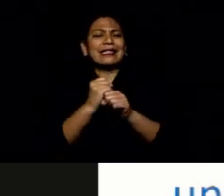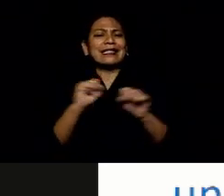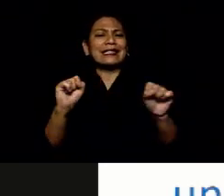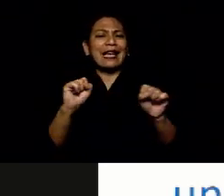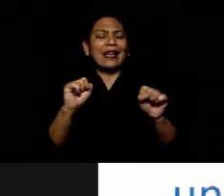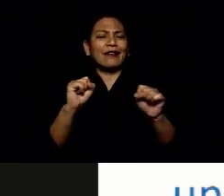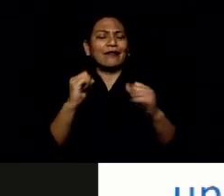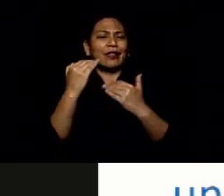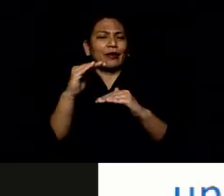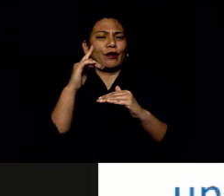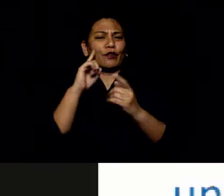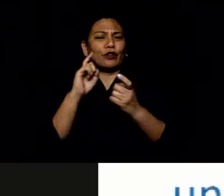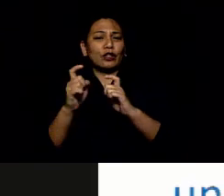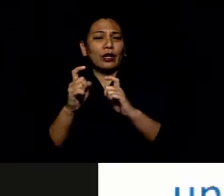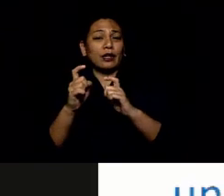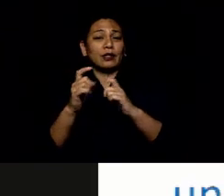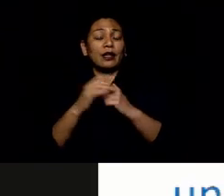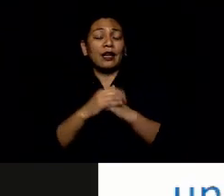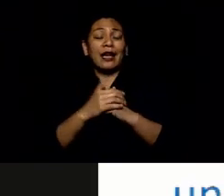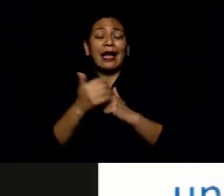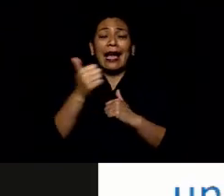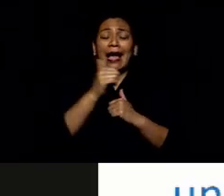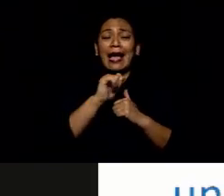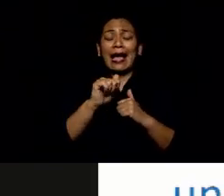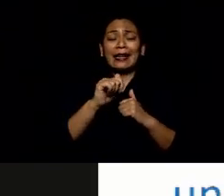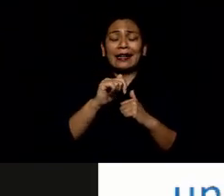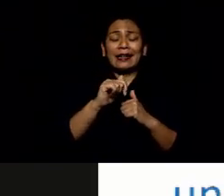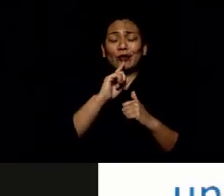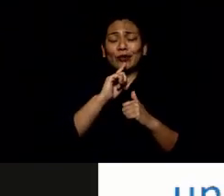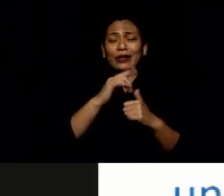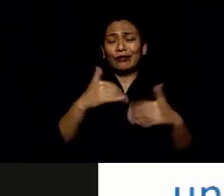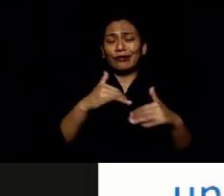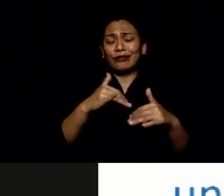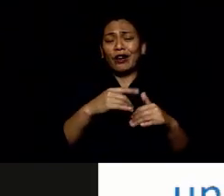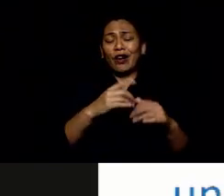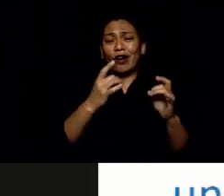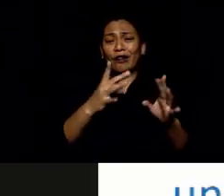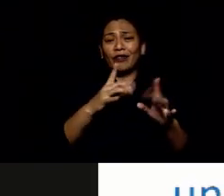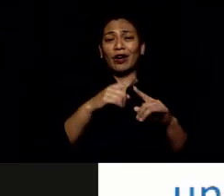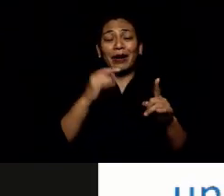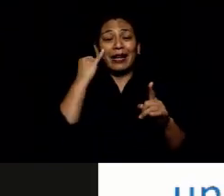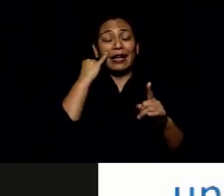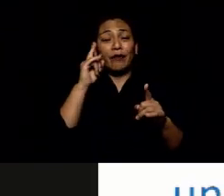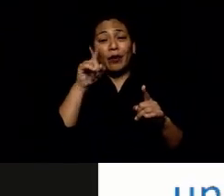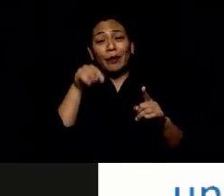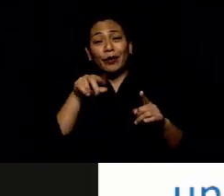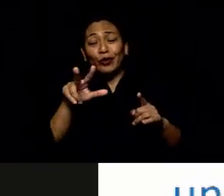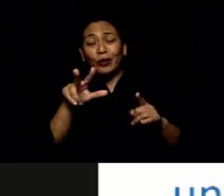I mean, regrettable, um, if we could end up at 1.3 rather than 1.5.